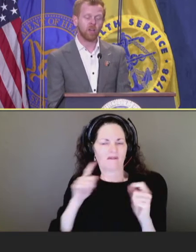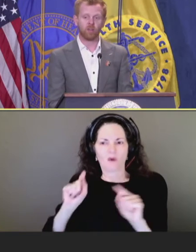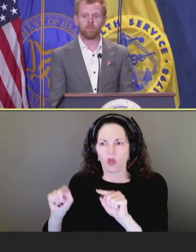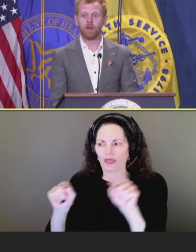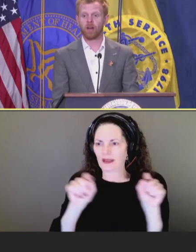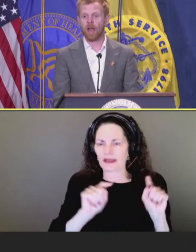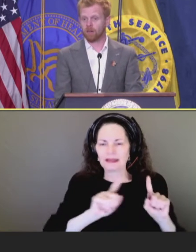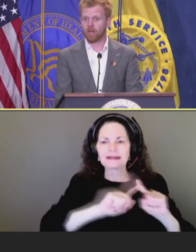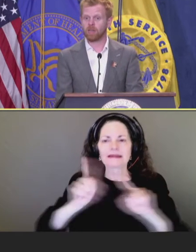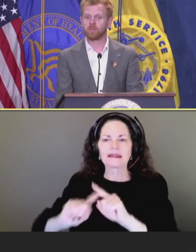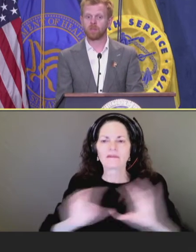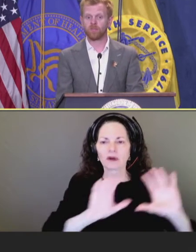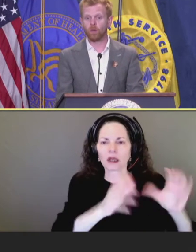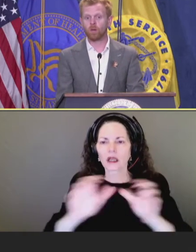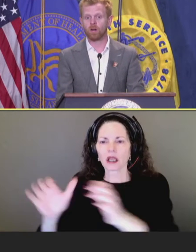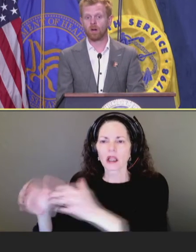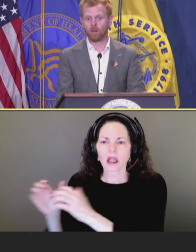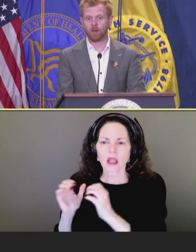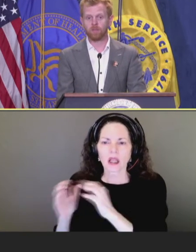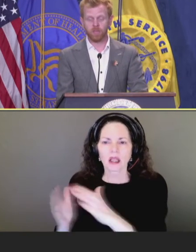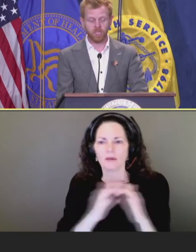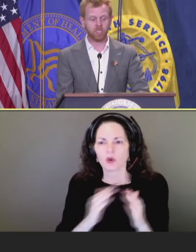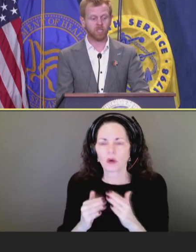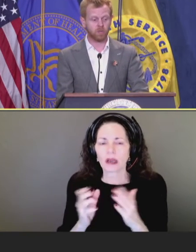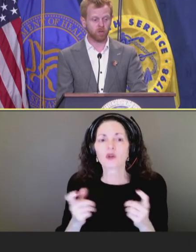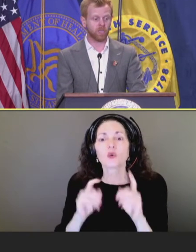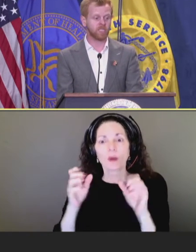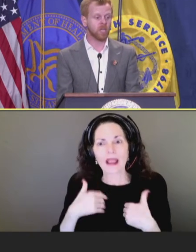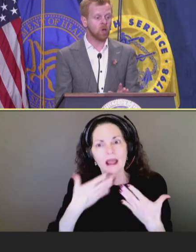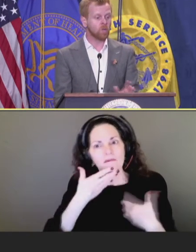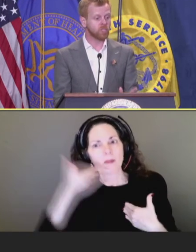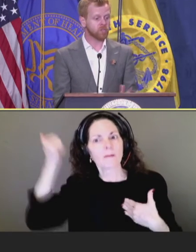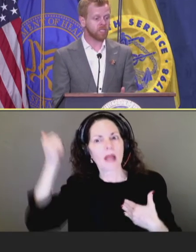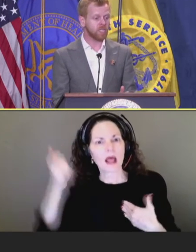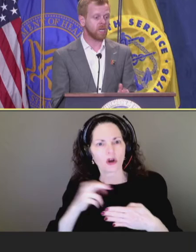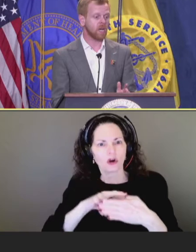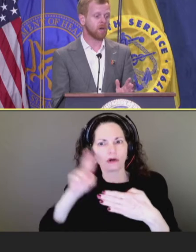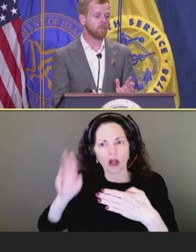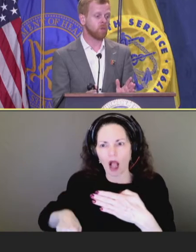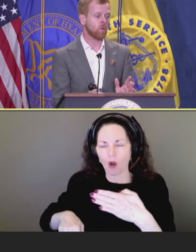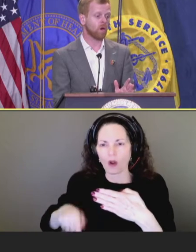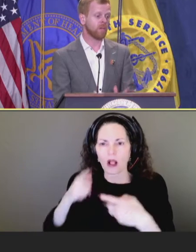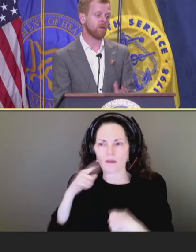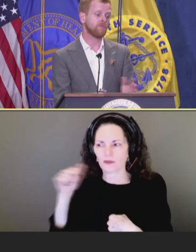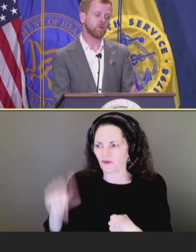create better outcomes for these communities, which you'll see, you know, are either most